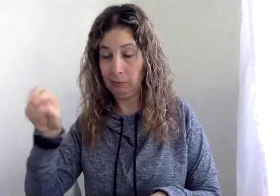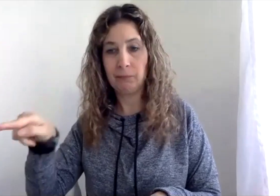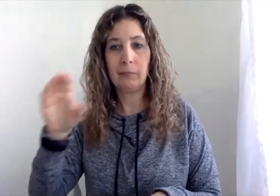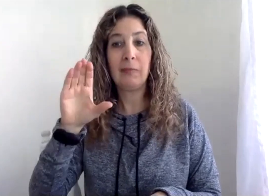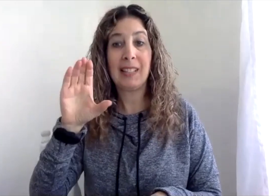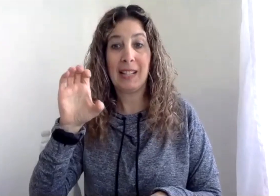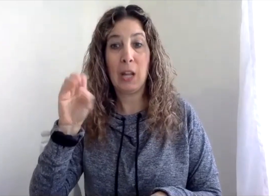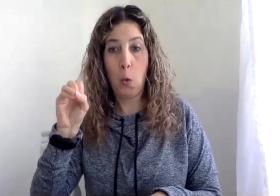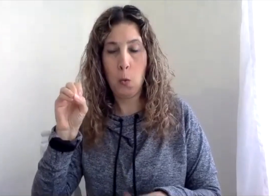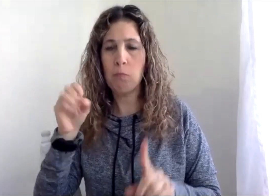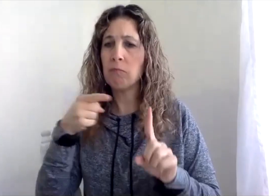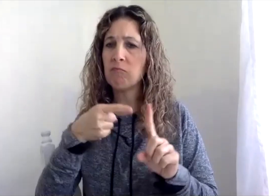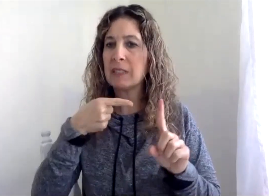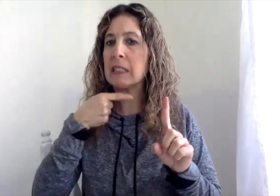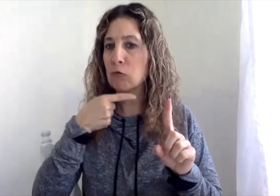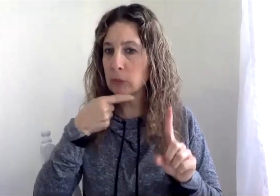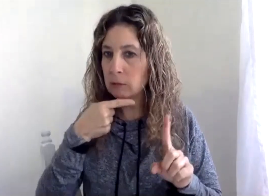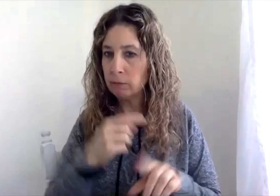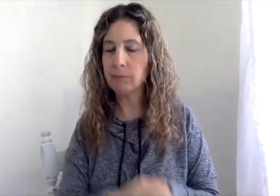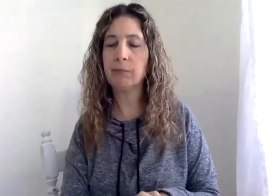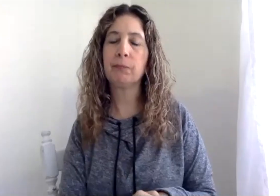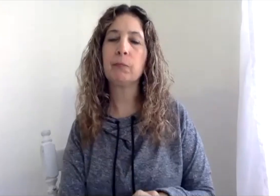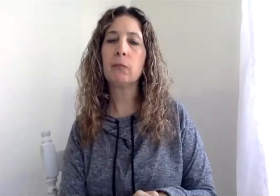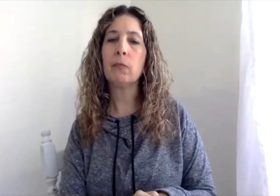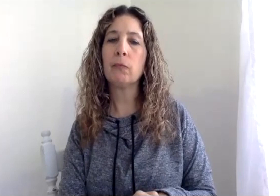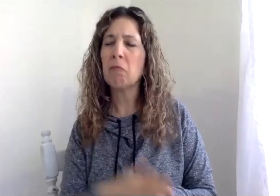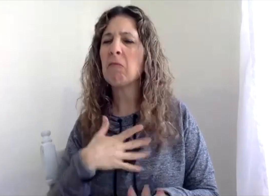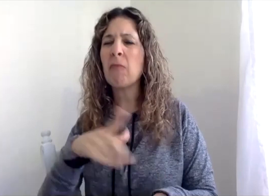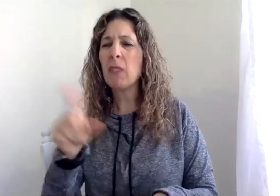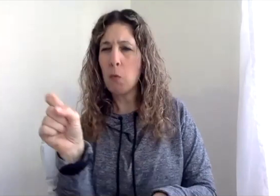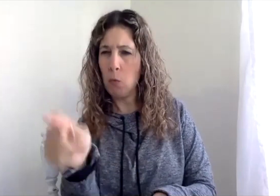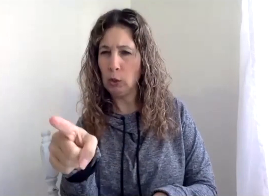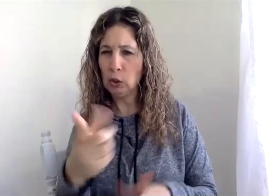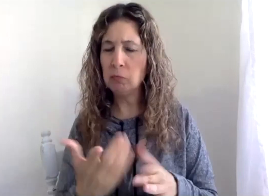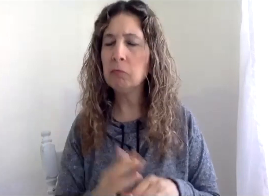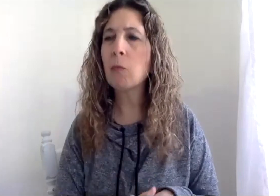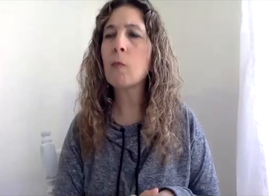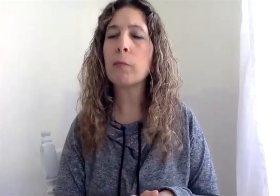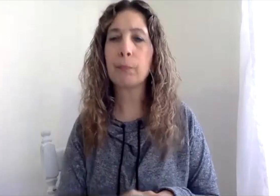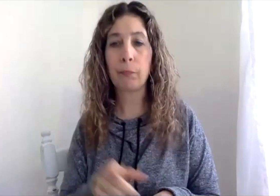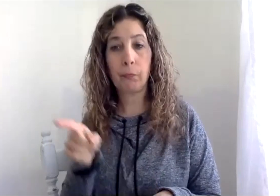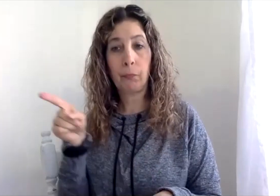Dr. Asiah Mason is the CEO of Mill Neck and she's a hearing individual so here's my question.